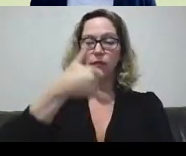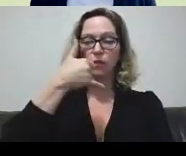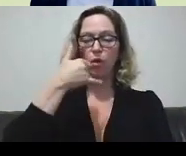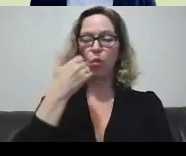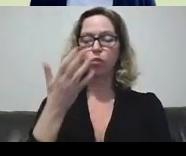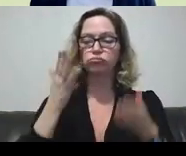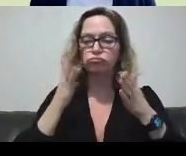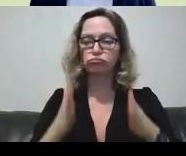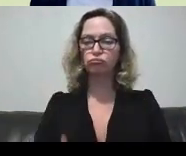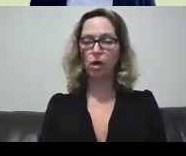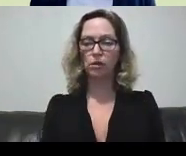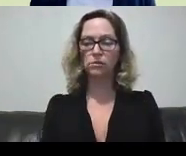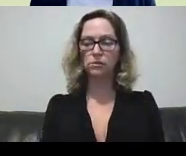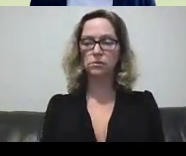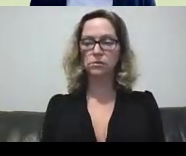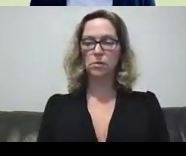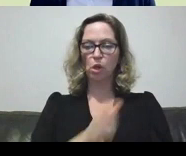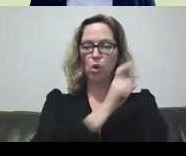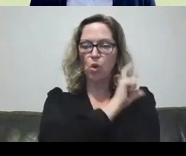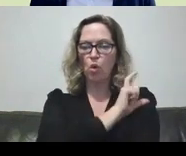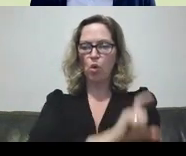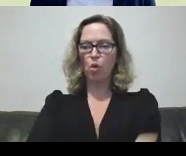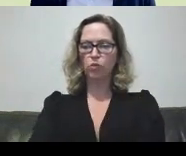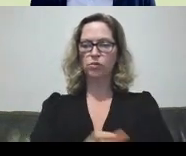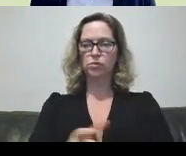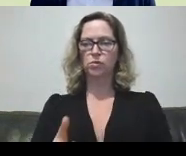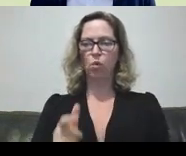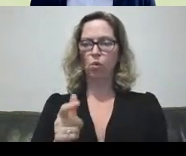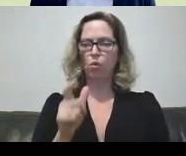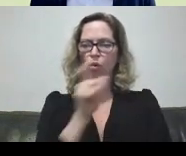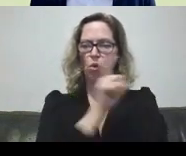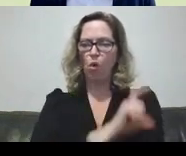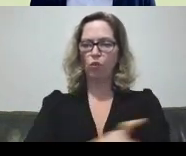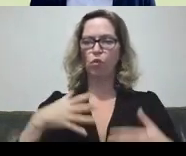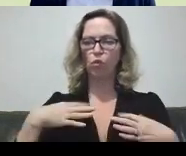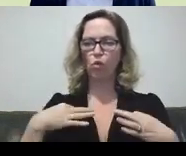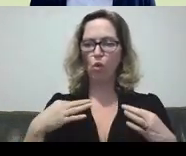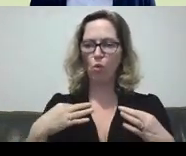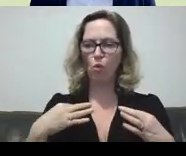holding yourself confident even wearing confident clothes all help to give you